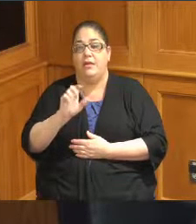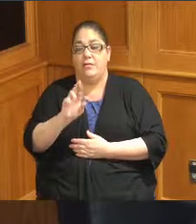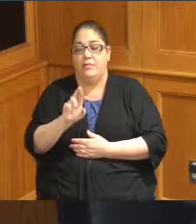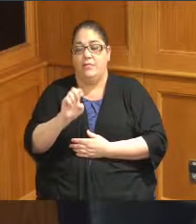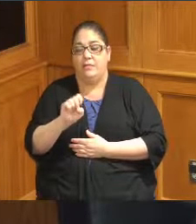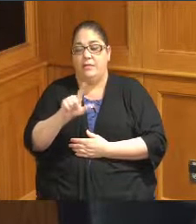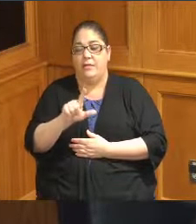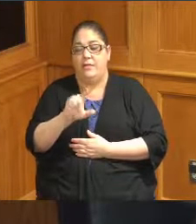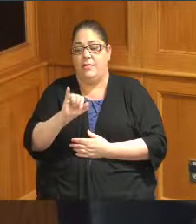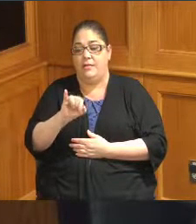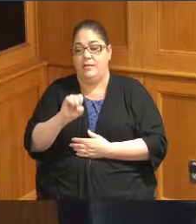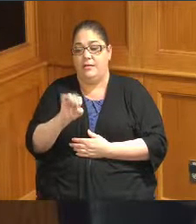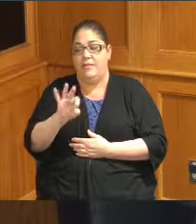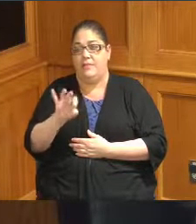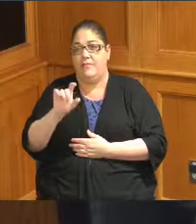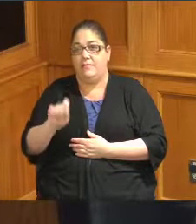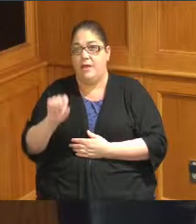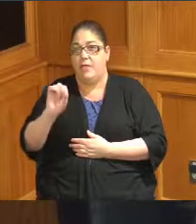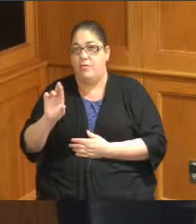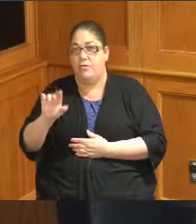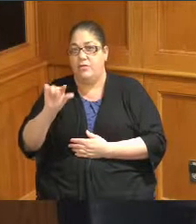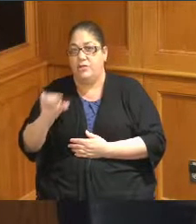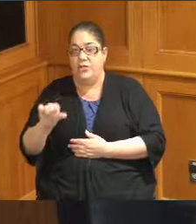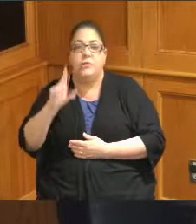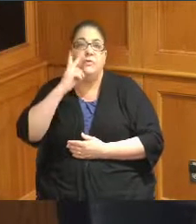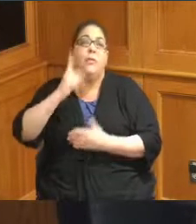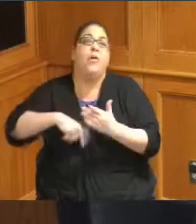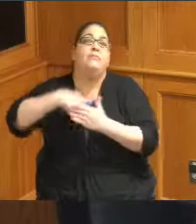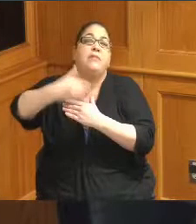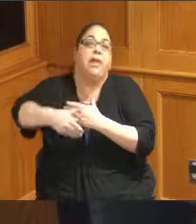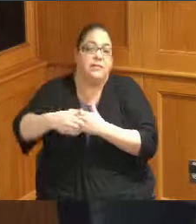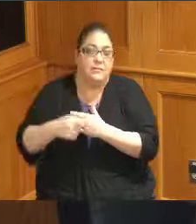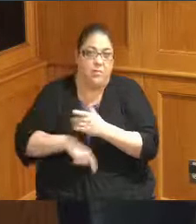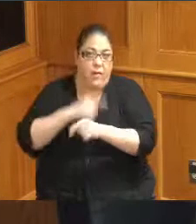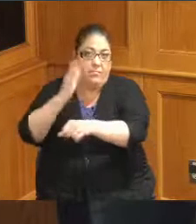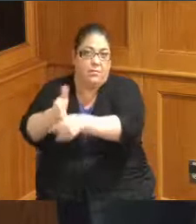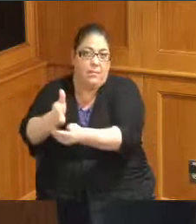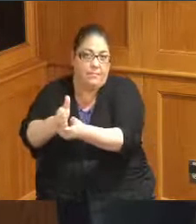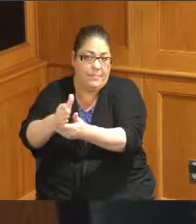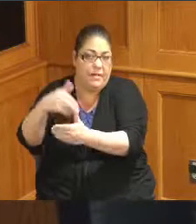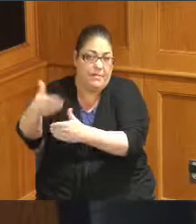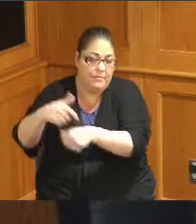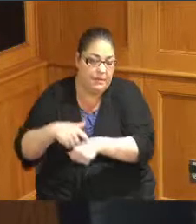the bus will be going next but it's been all over the county so we really appreciate that